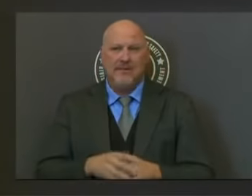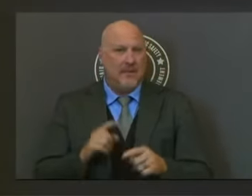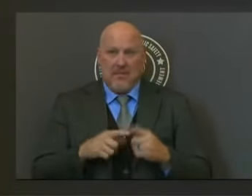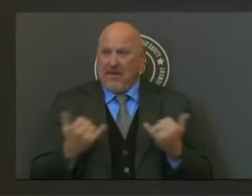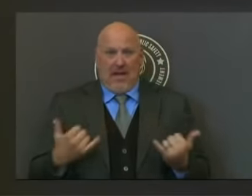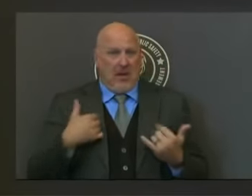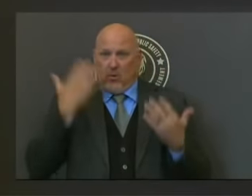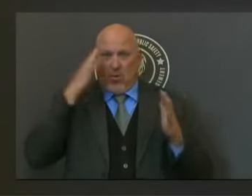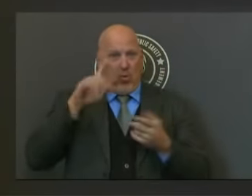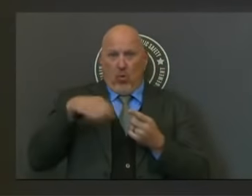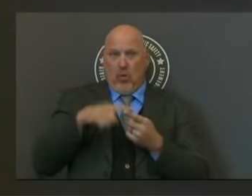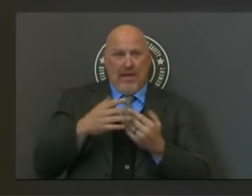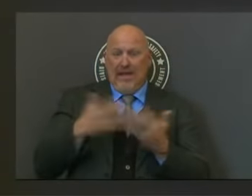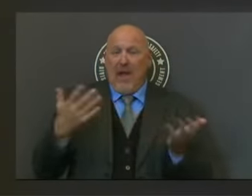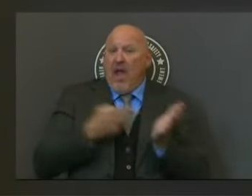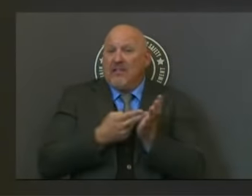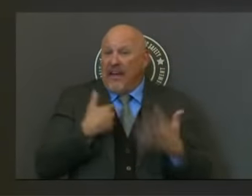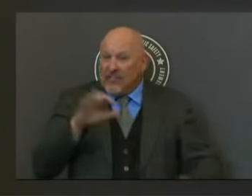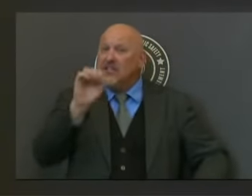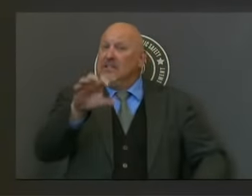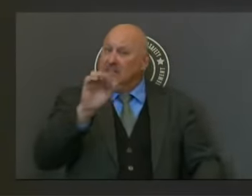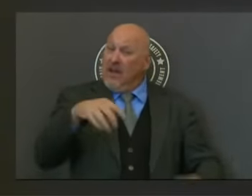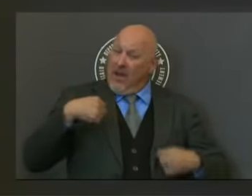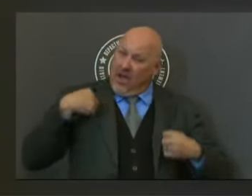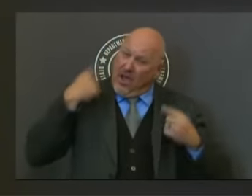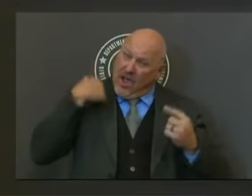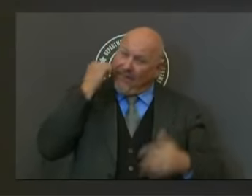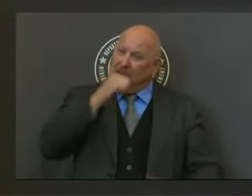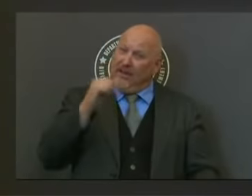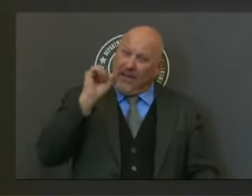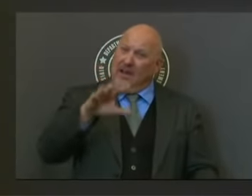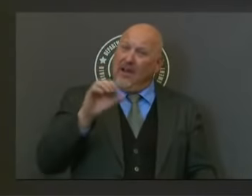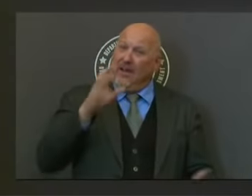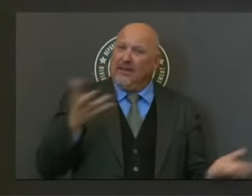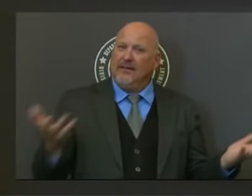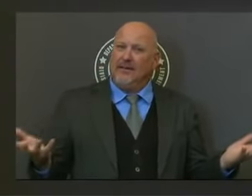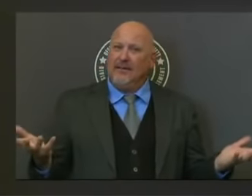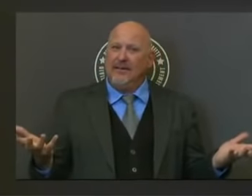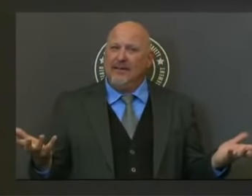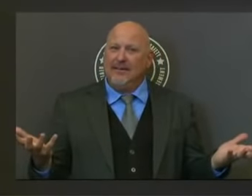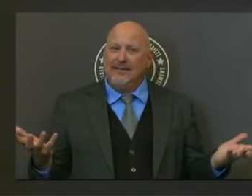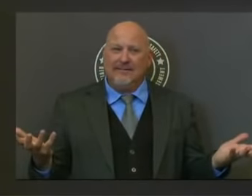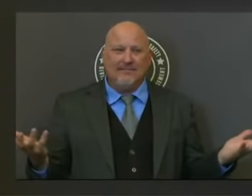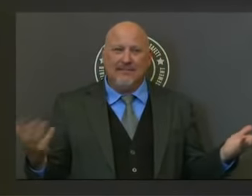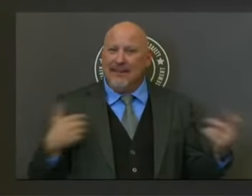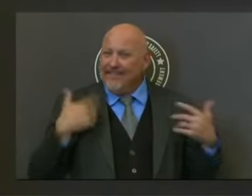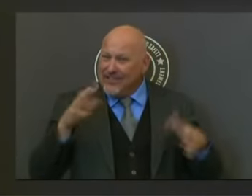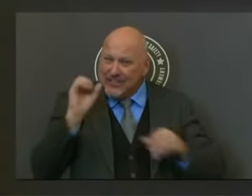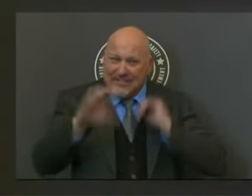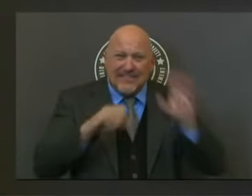we as a state we have set the